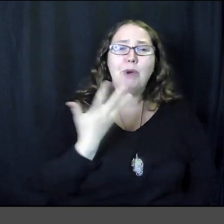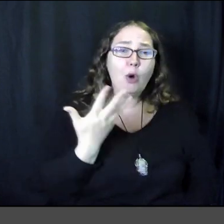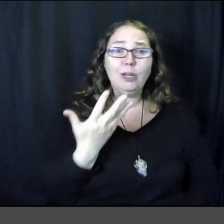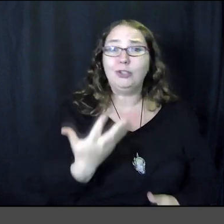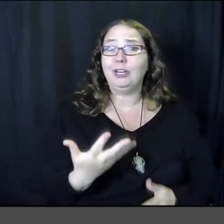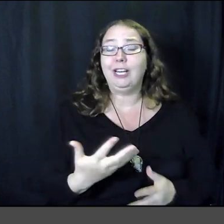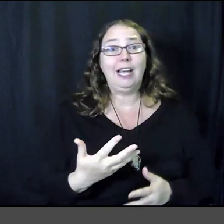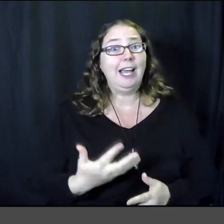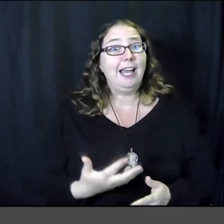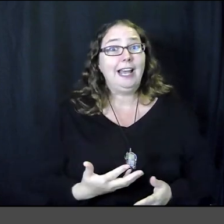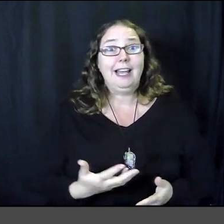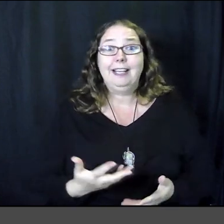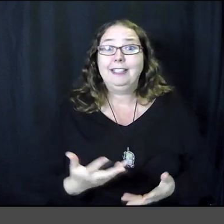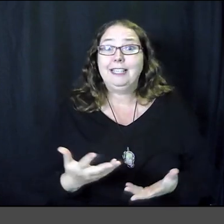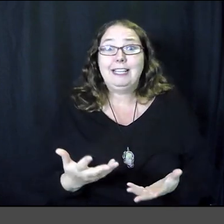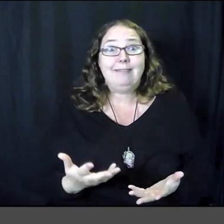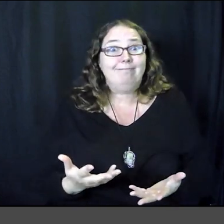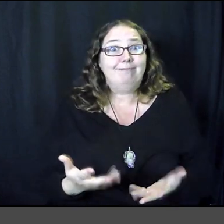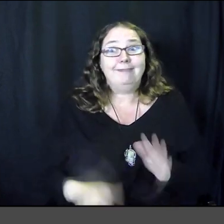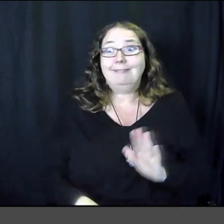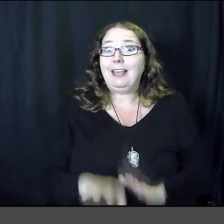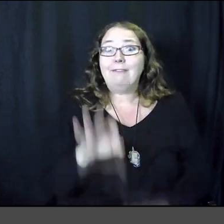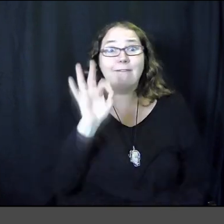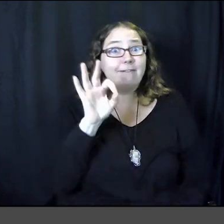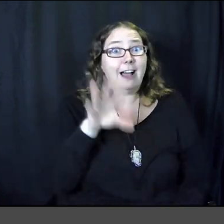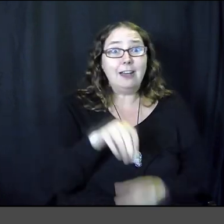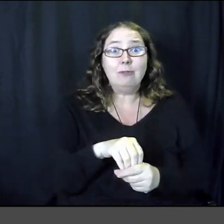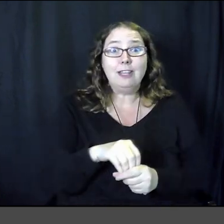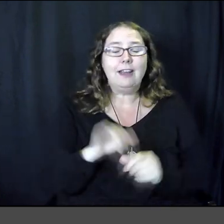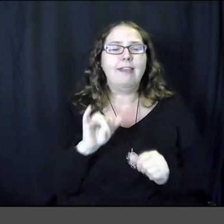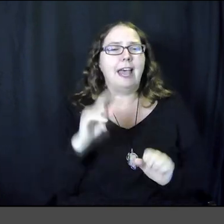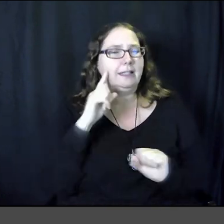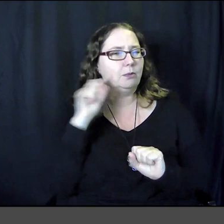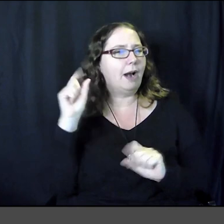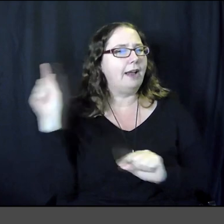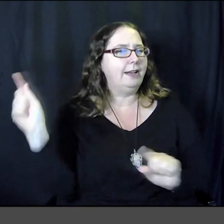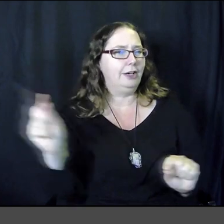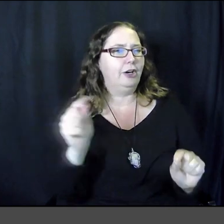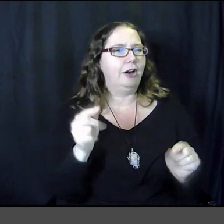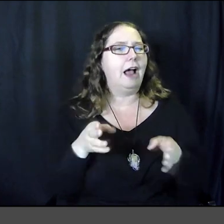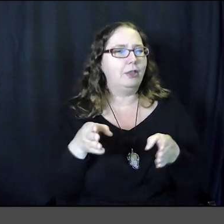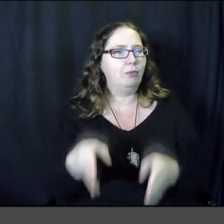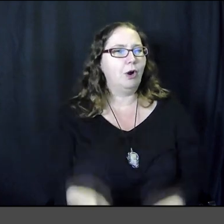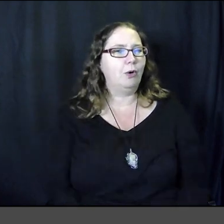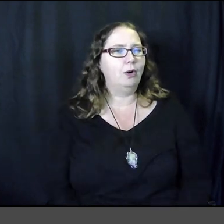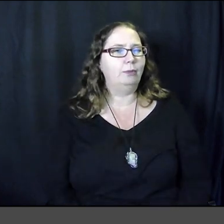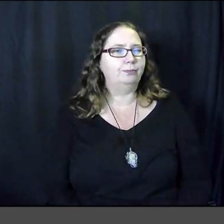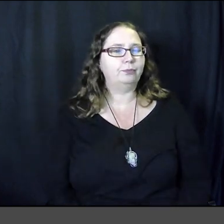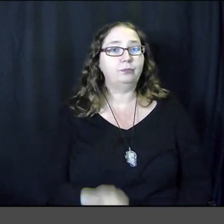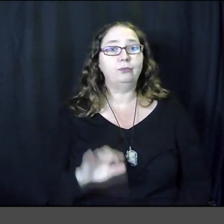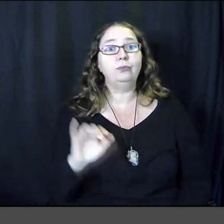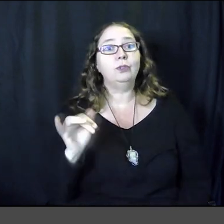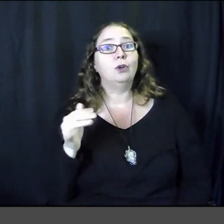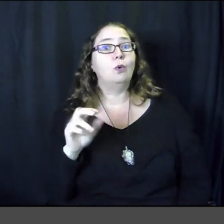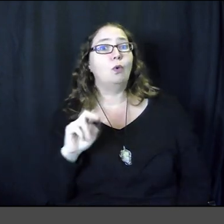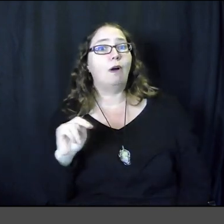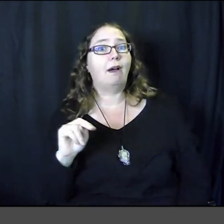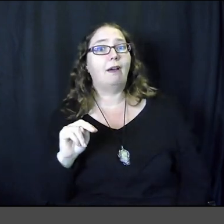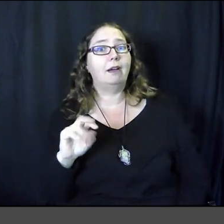STRENGTH THAT THAT'S WHAT I HEAR ON THE ROAD. THAT'S RIGHT. YEAH, THAT'S RIGHT. YEAH. YOU KNOW. YEAH.